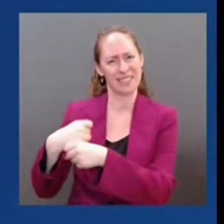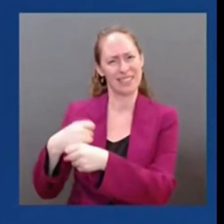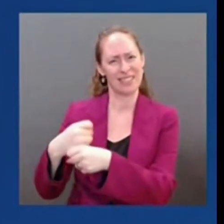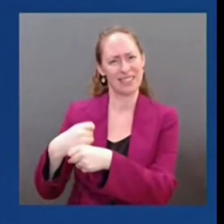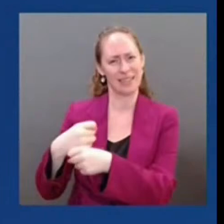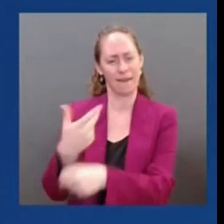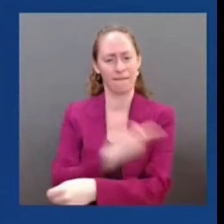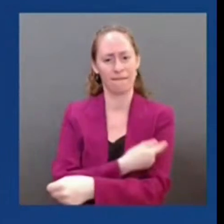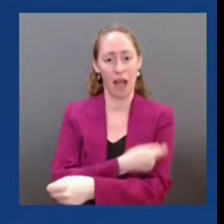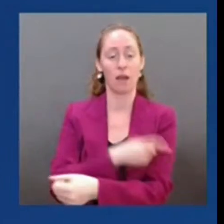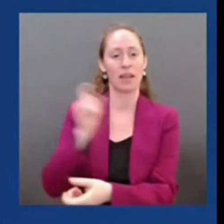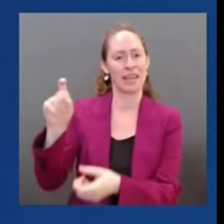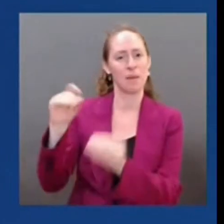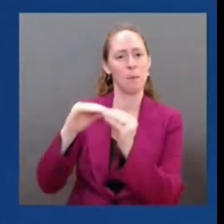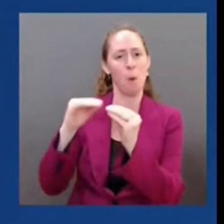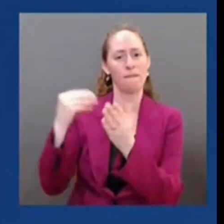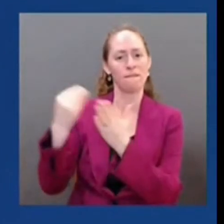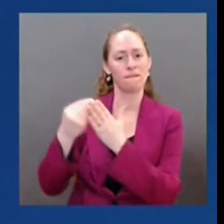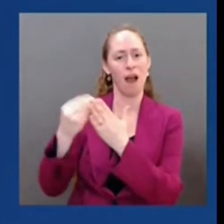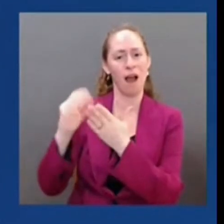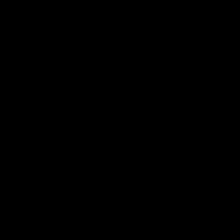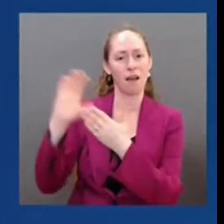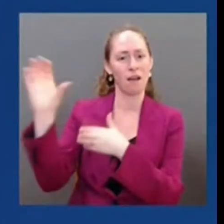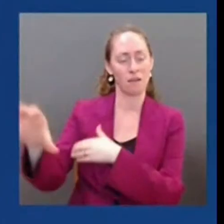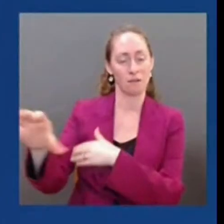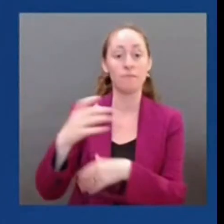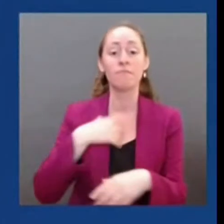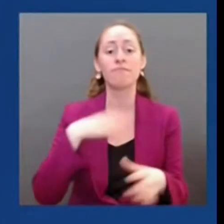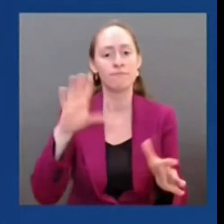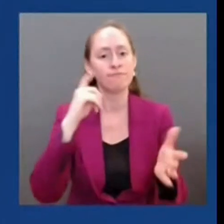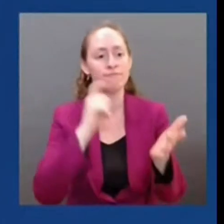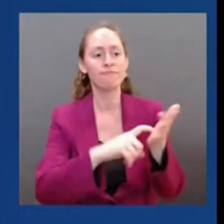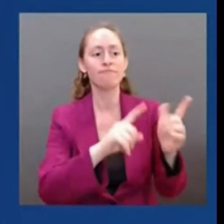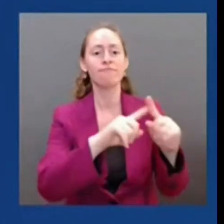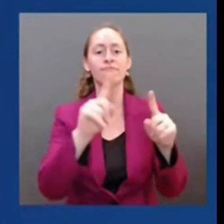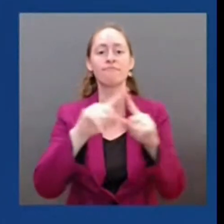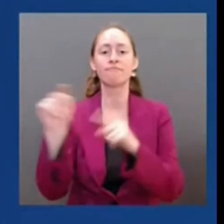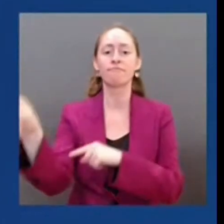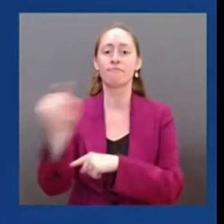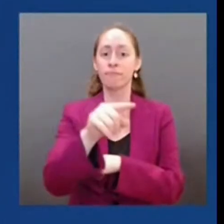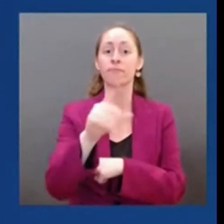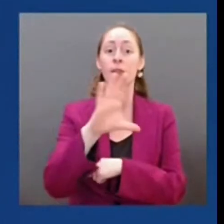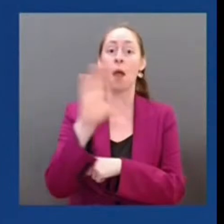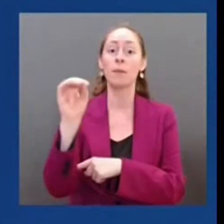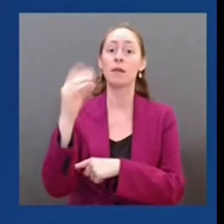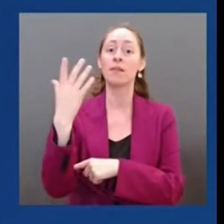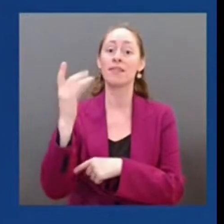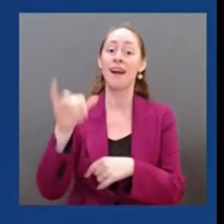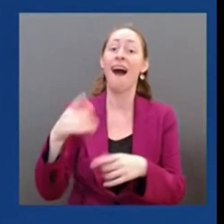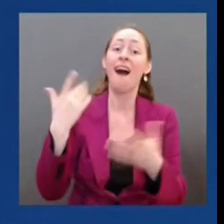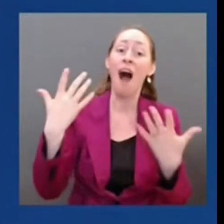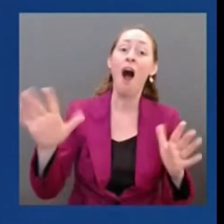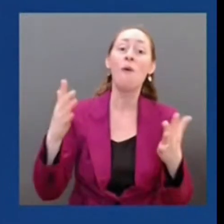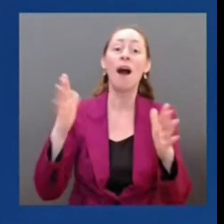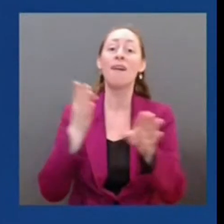COMPANIES CAN CONTINUE MANUFACTURING WITHOUT ADDITIONAL RESOURCES, WE HAVE STARTED SEEING THIS COMPANIES